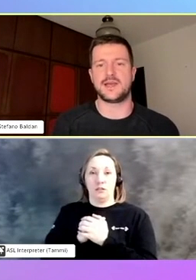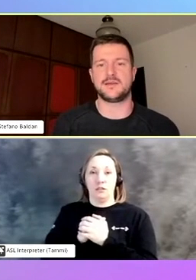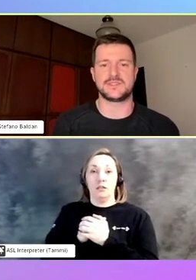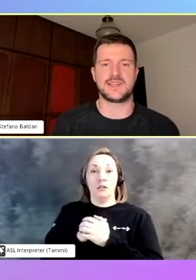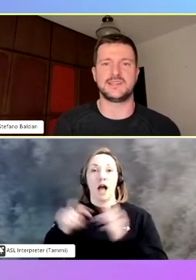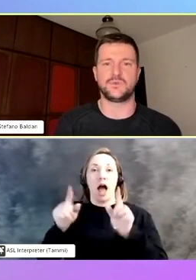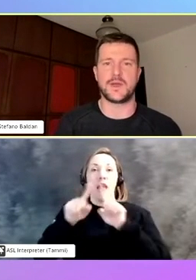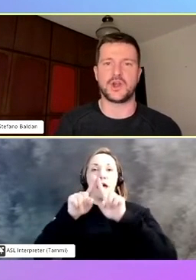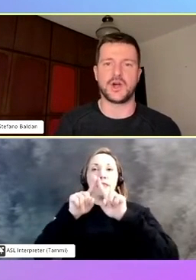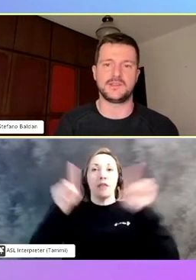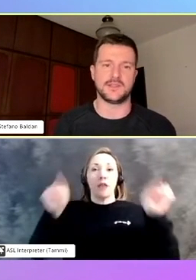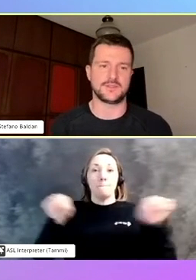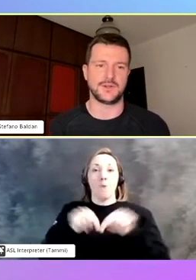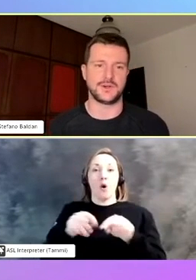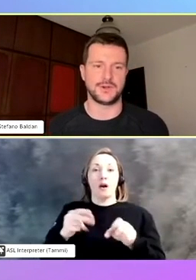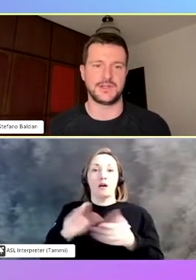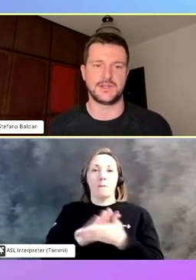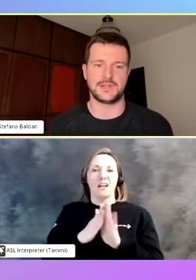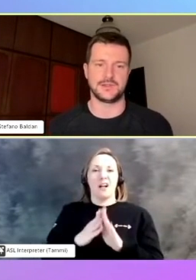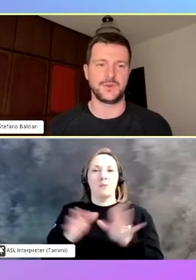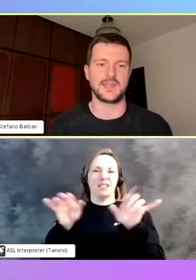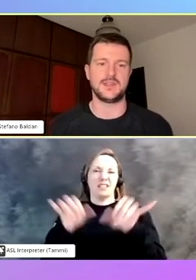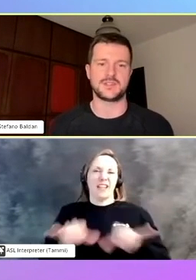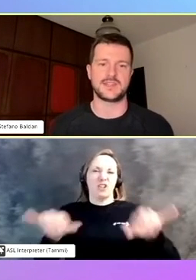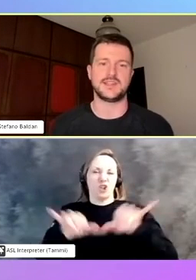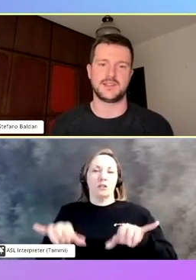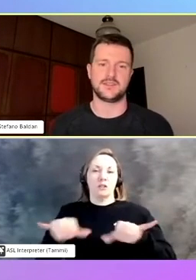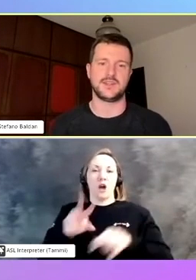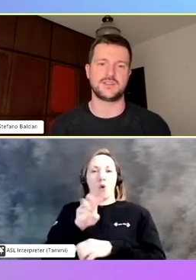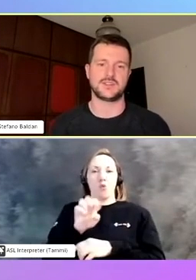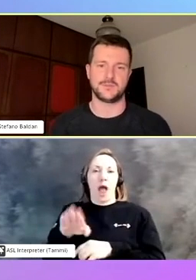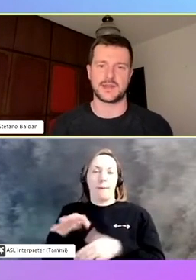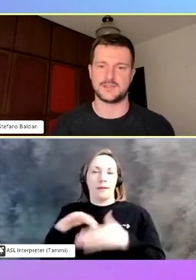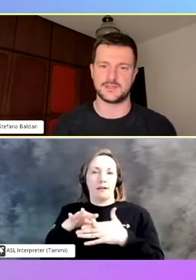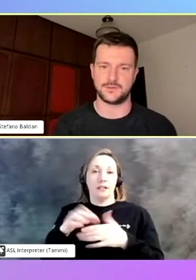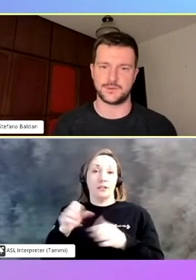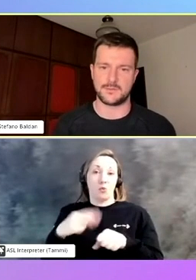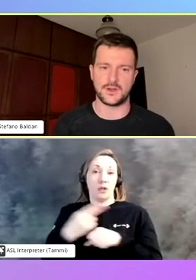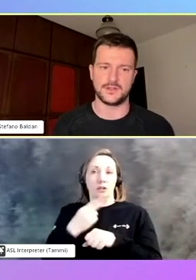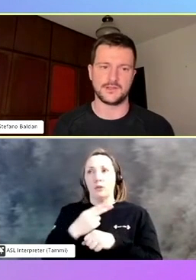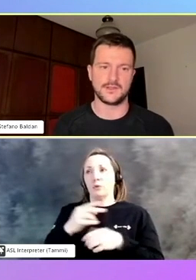of the boards in general because by making the content